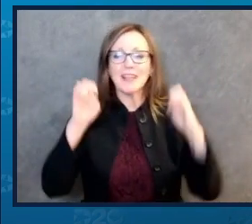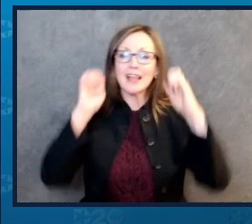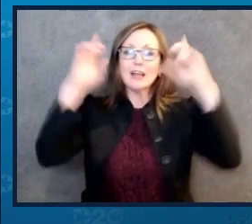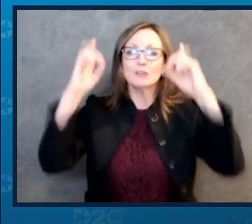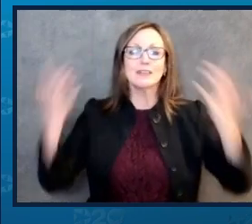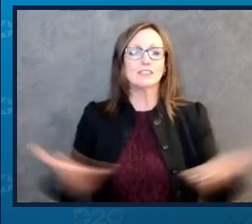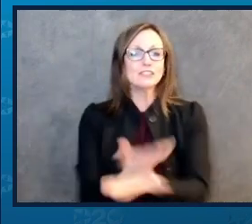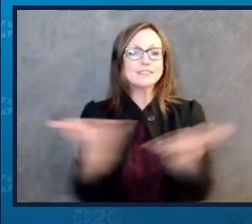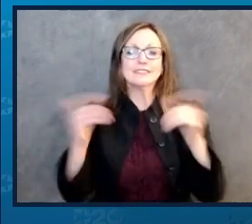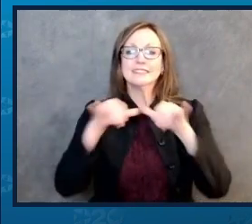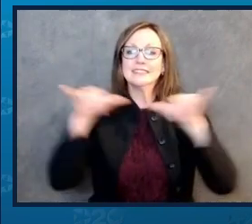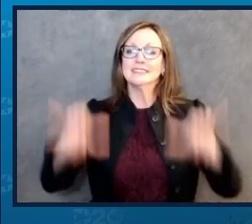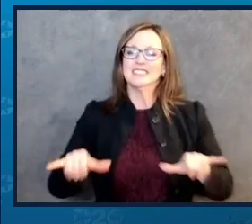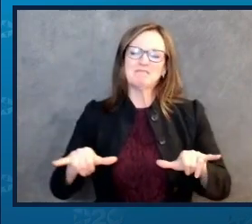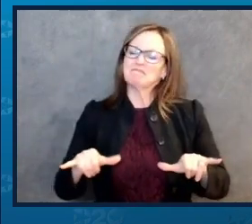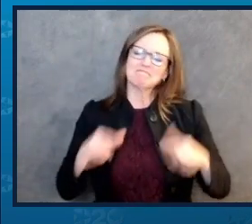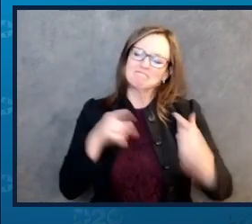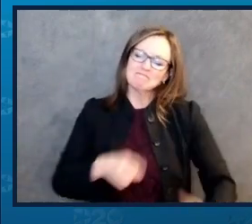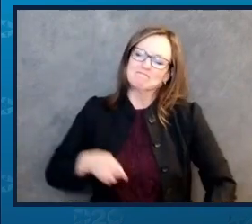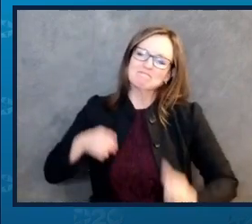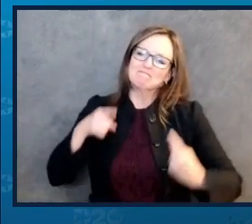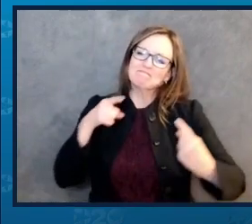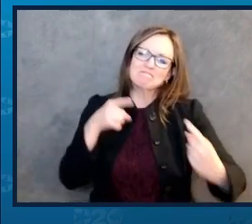AND WEAR NATION THAT IS GRIEVING.